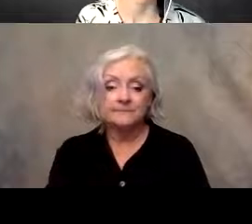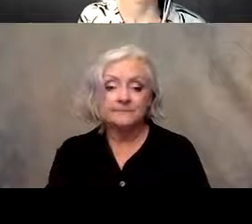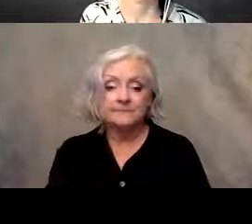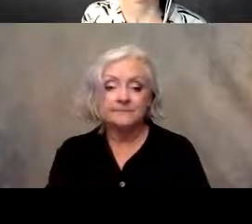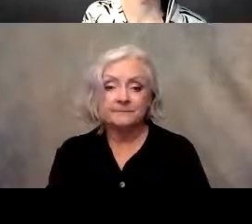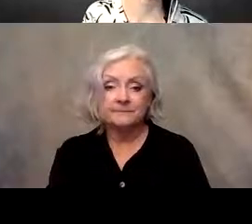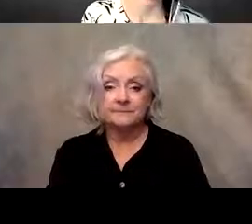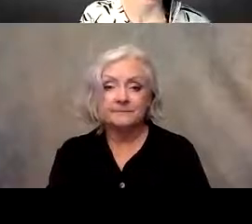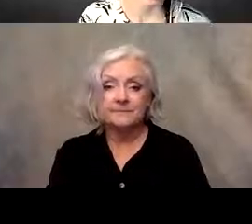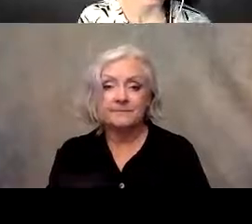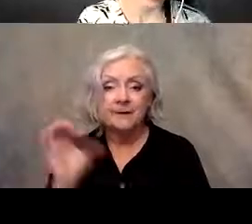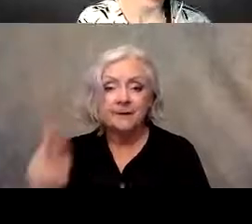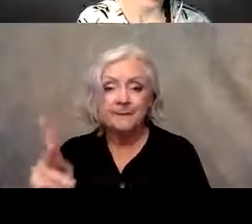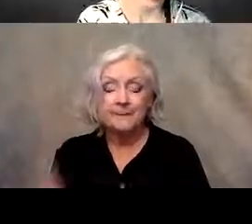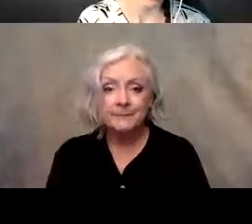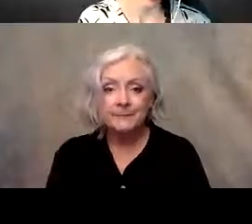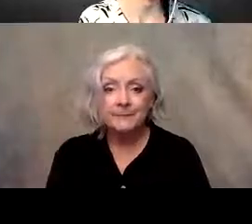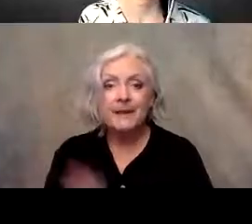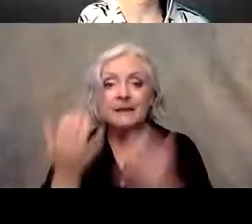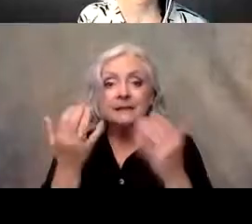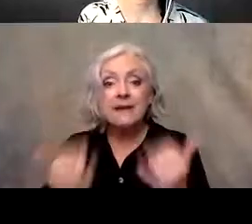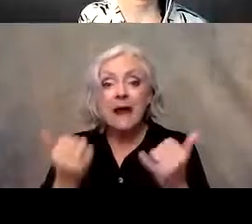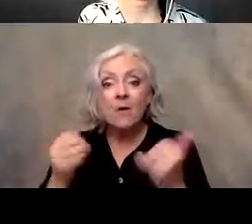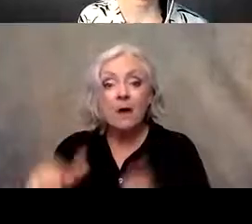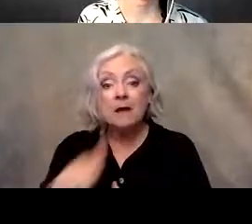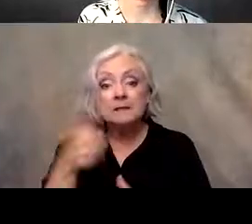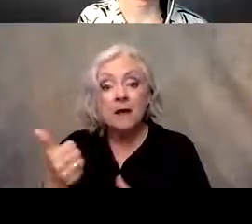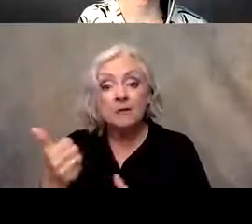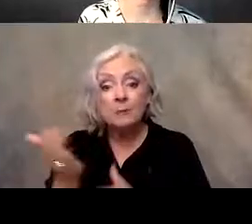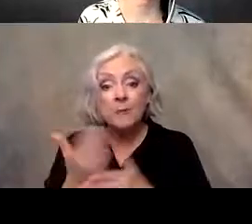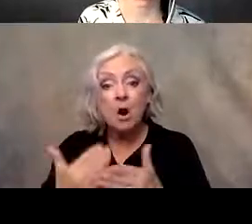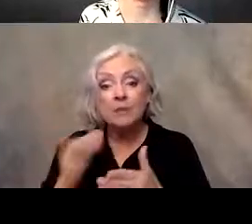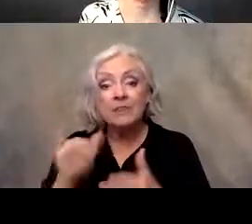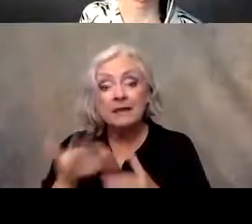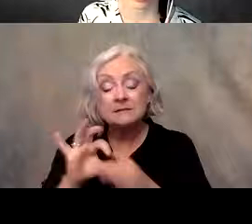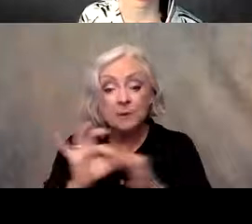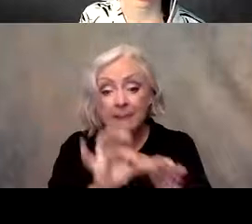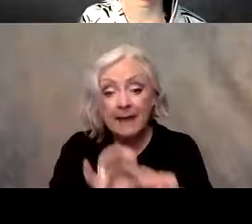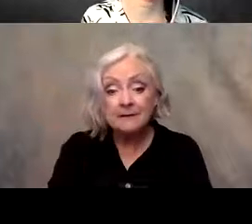OK, now, another area that's related to voiceover work is dubbing.